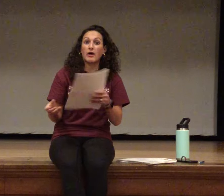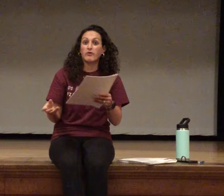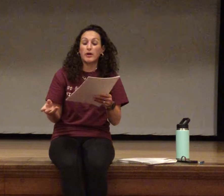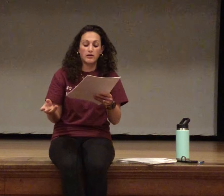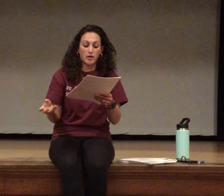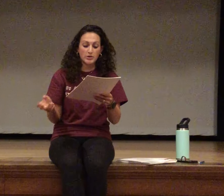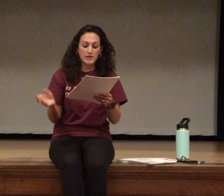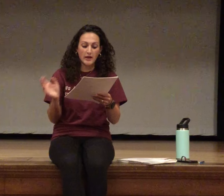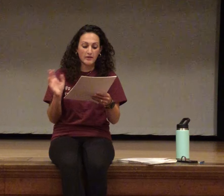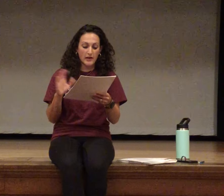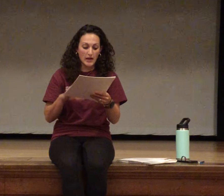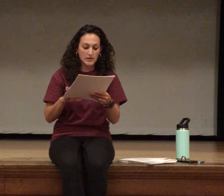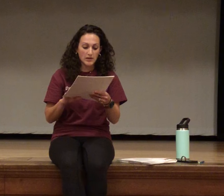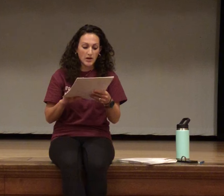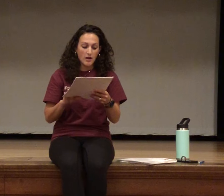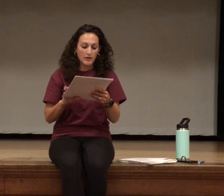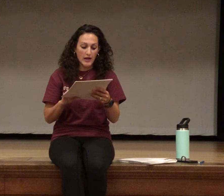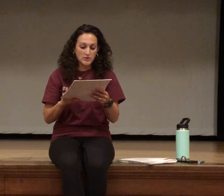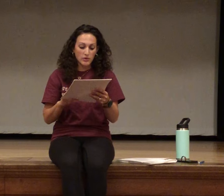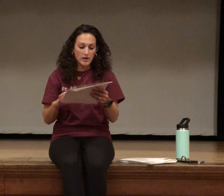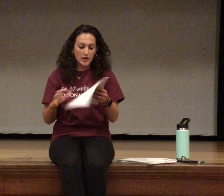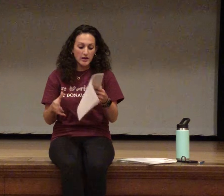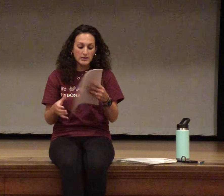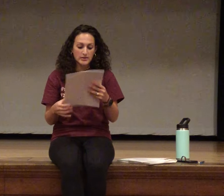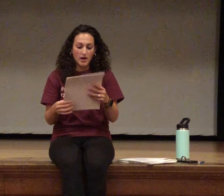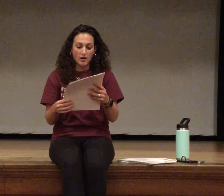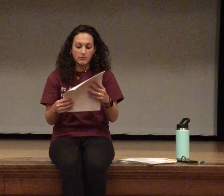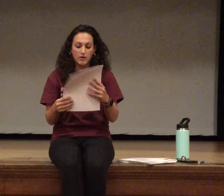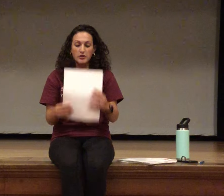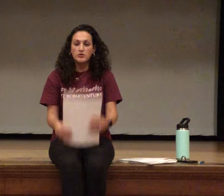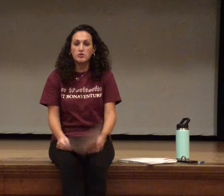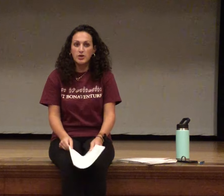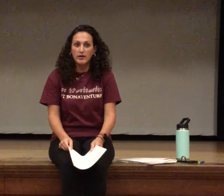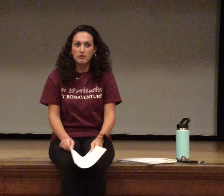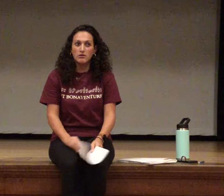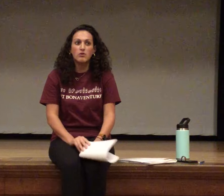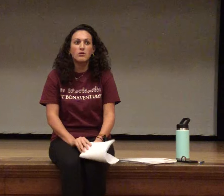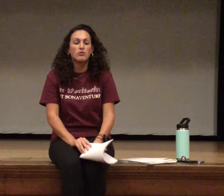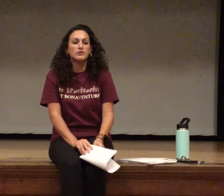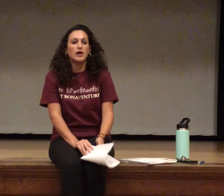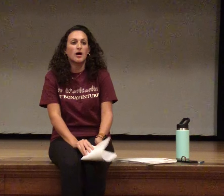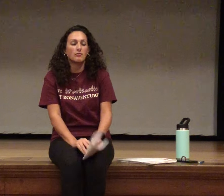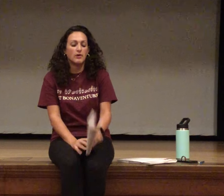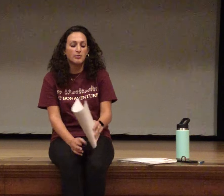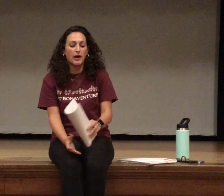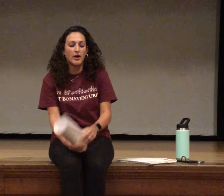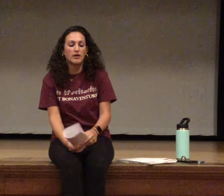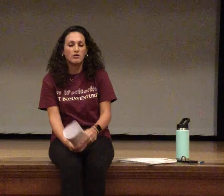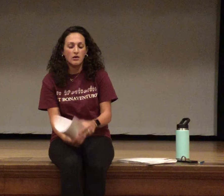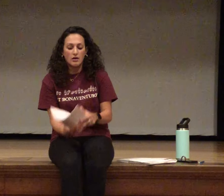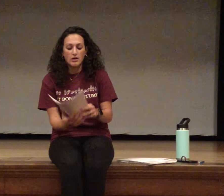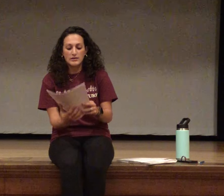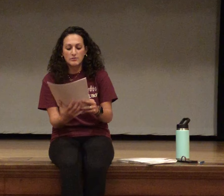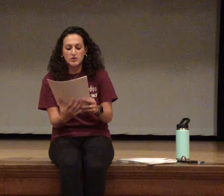the alphabet in numbers and then at the end the last one is a YouTube channel who's um by his name